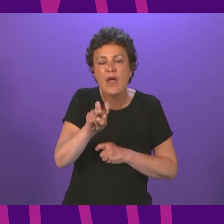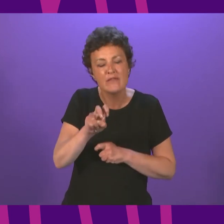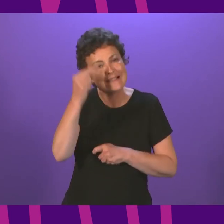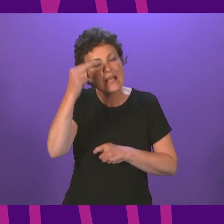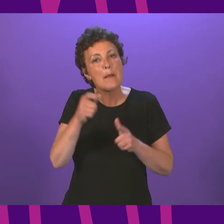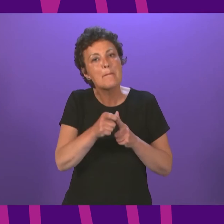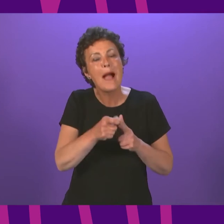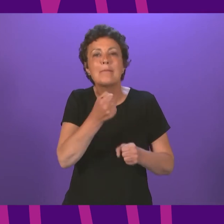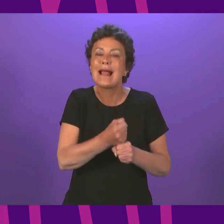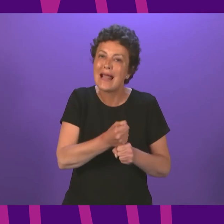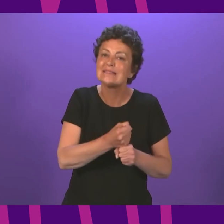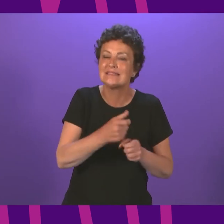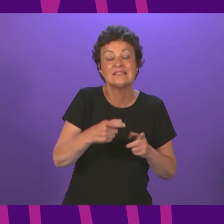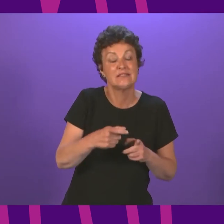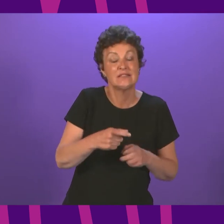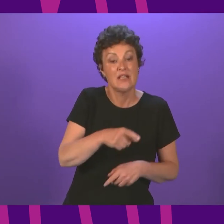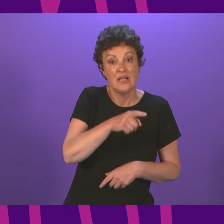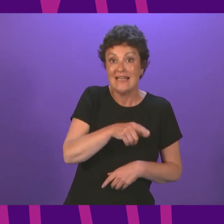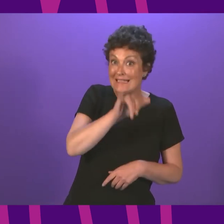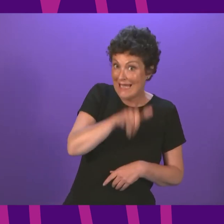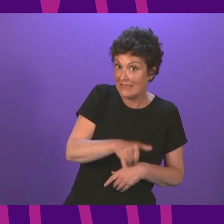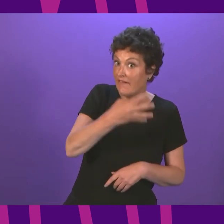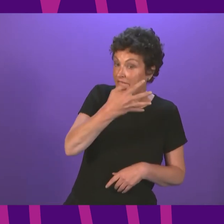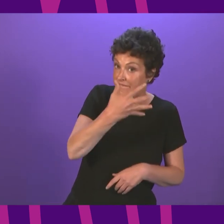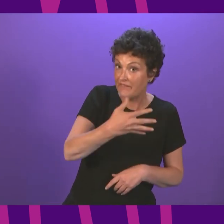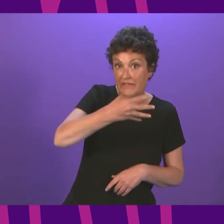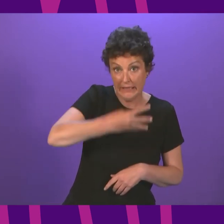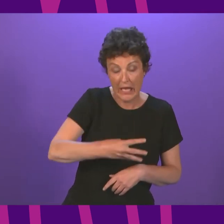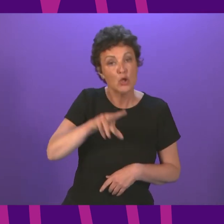Holyrood campus. I ask that you take care and observe the measures, including when exiting